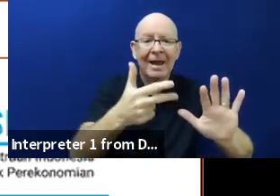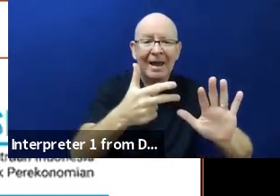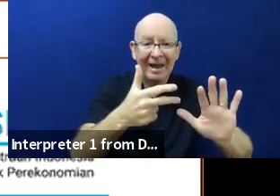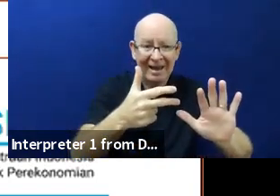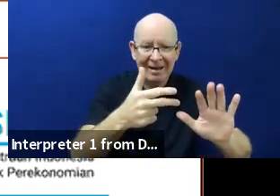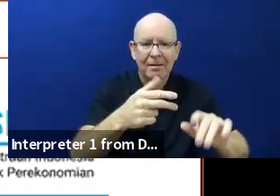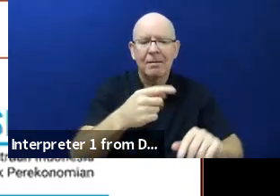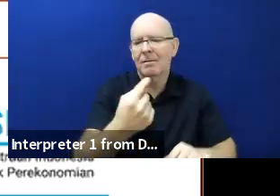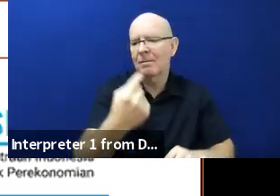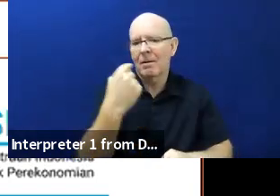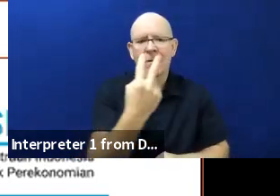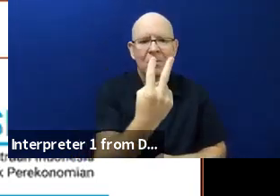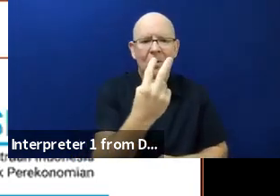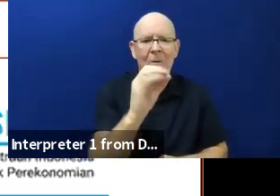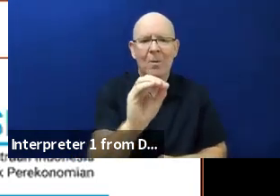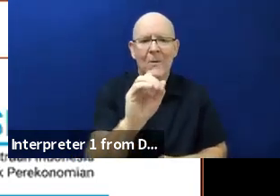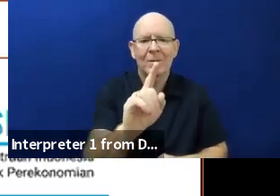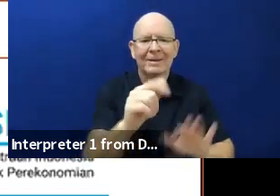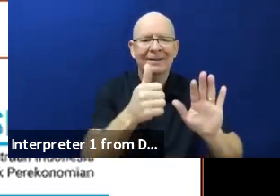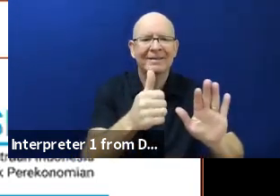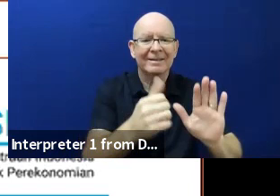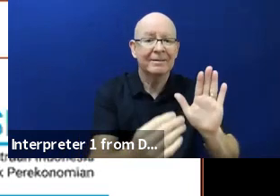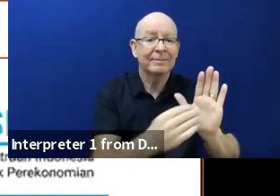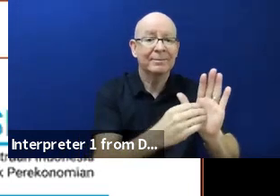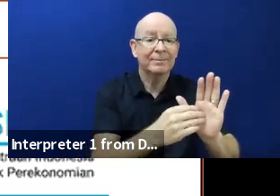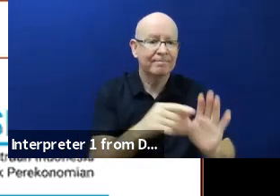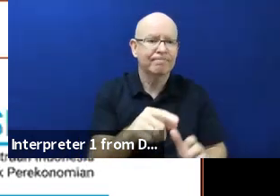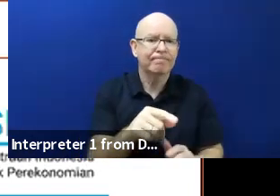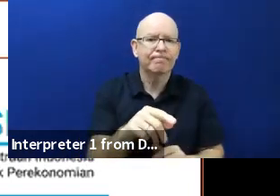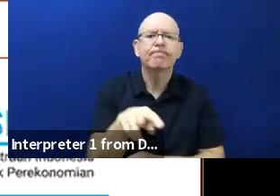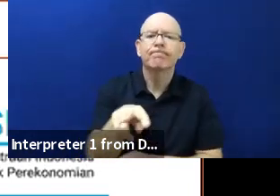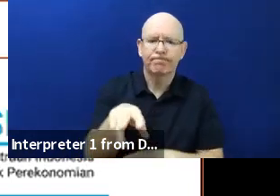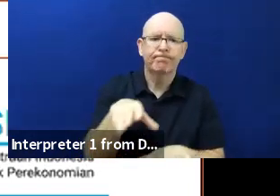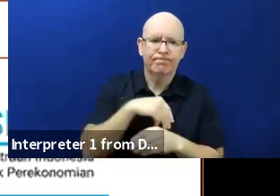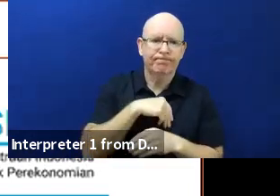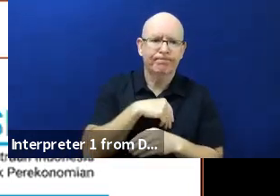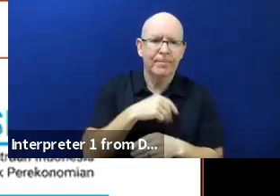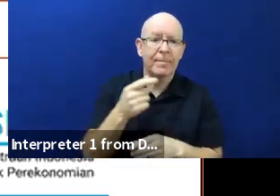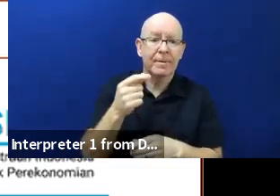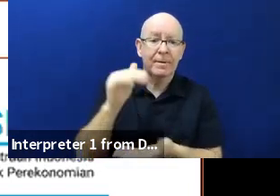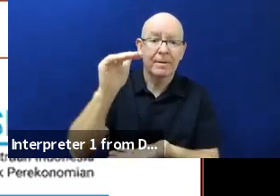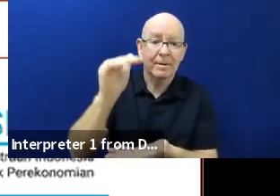So, our support is very much focused on evidence and analysis to support with this process